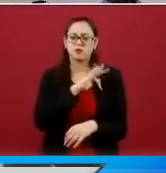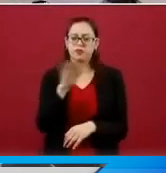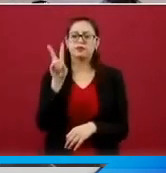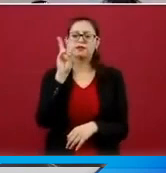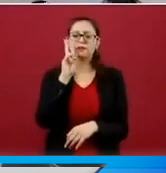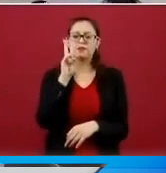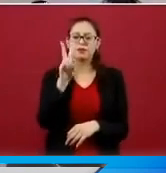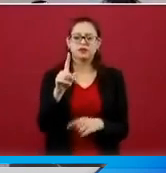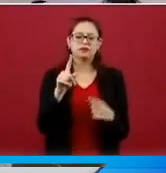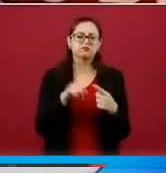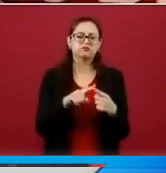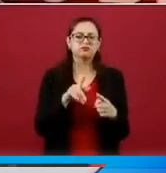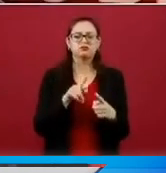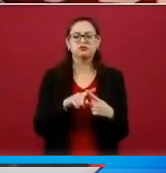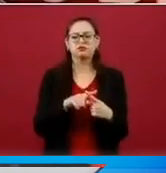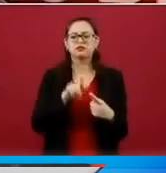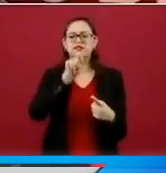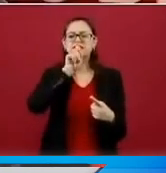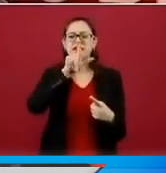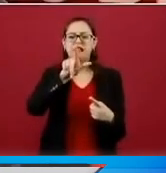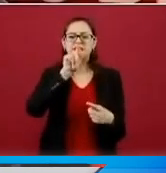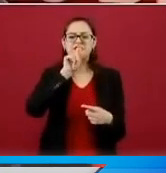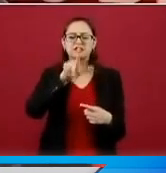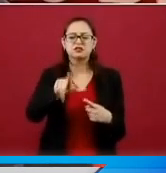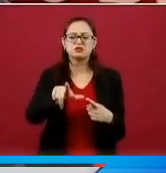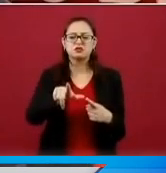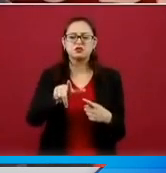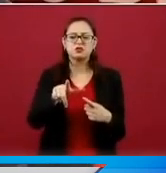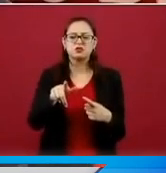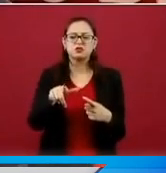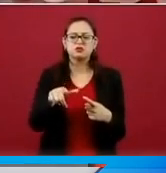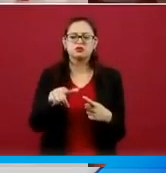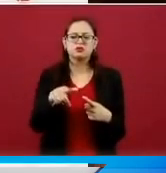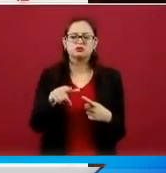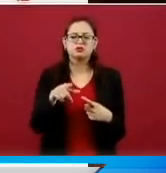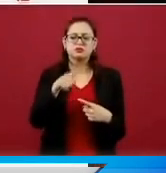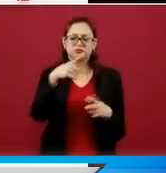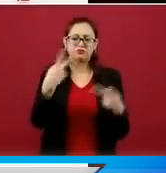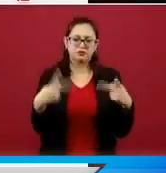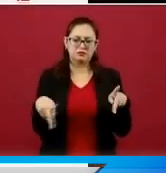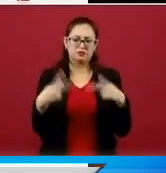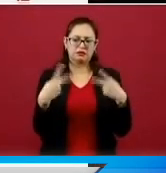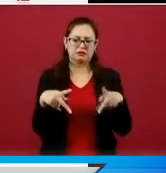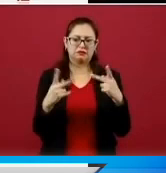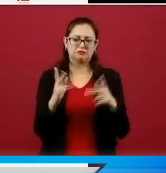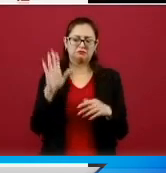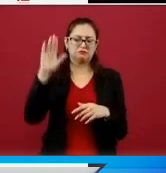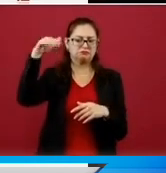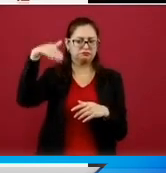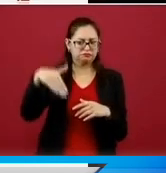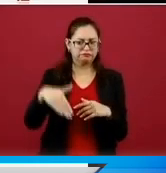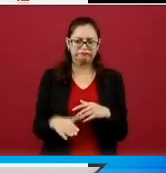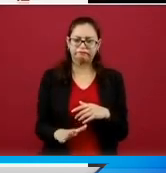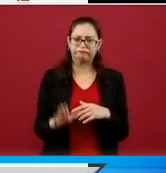the objective is to eliminate these practices completely but this trend allows us to project savings of close to 50 thousand millions pesos per year